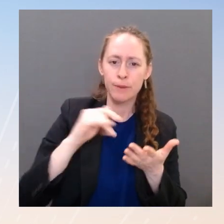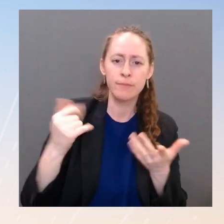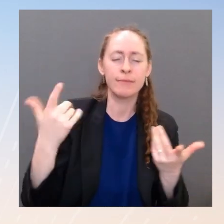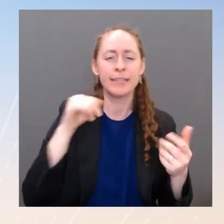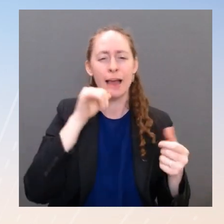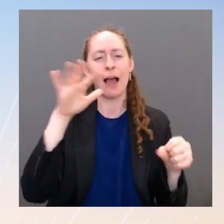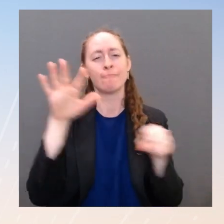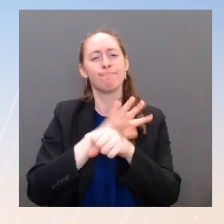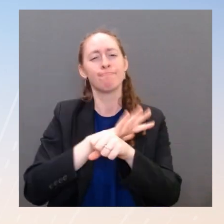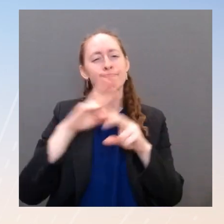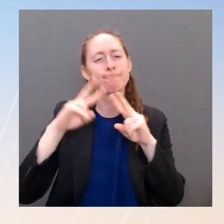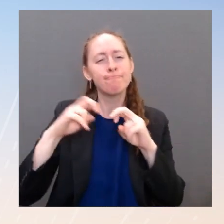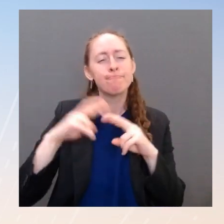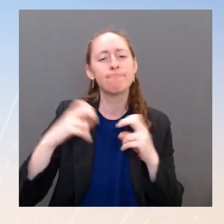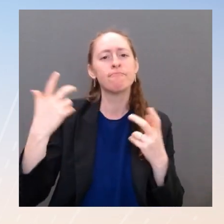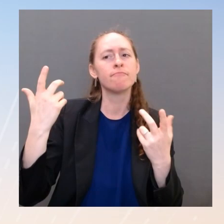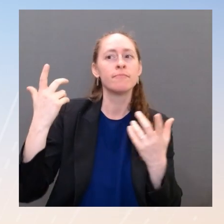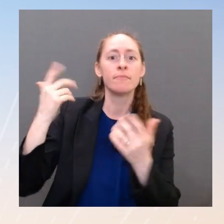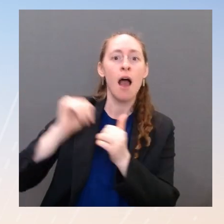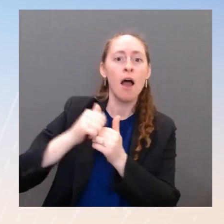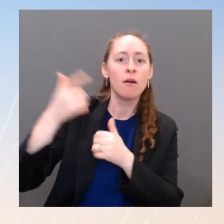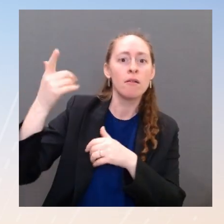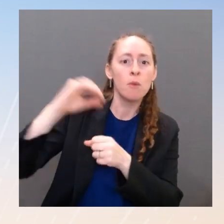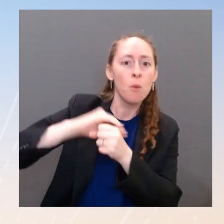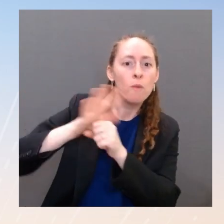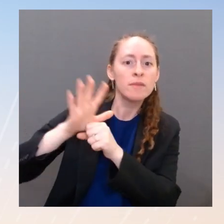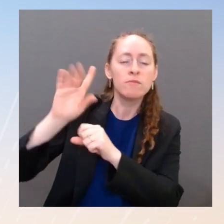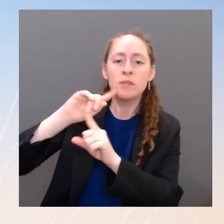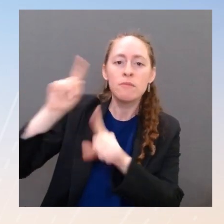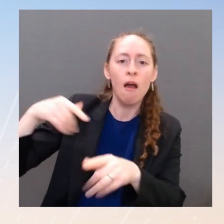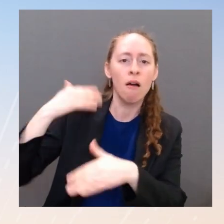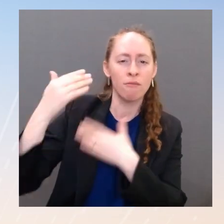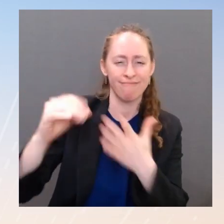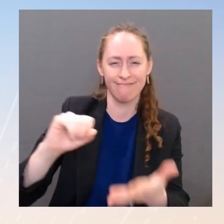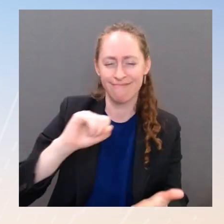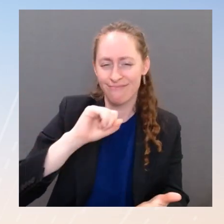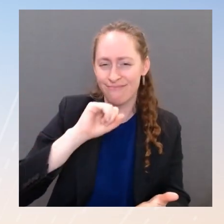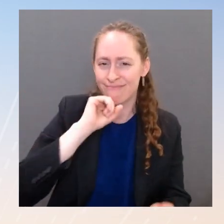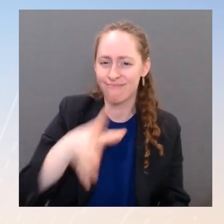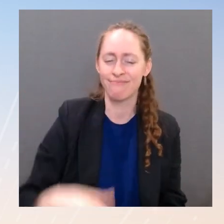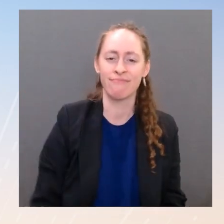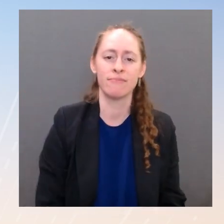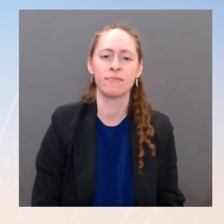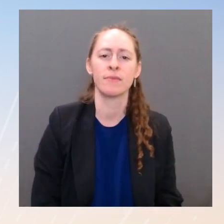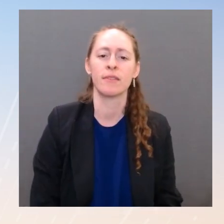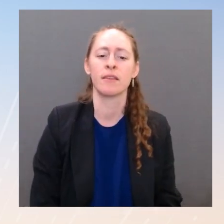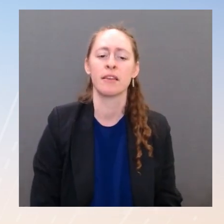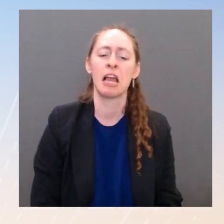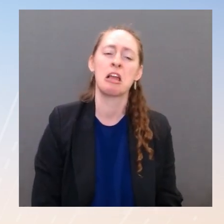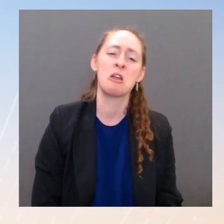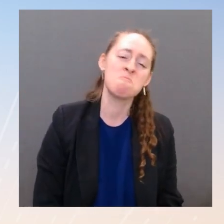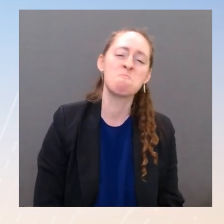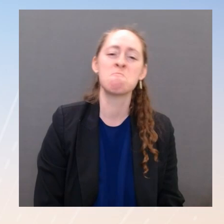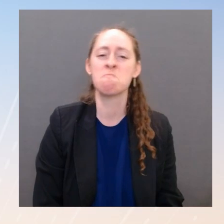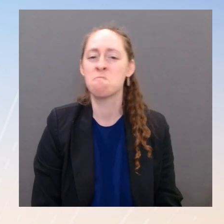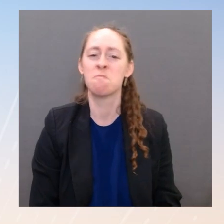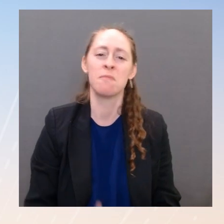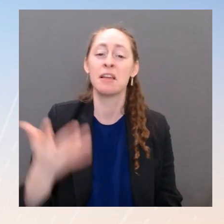And what I would note, as you're looking at that, is that, one, there's a consistency with a lot of public polling -- a lot of what we've talked about here in this room.